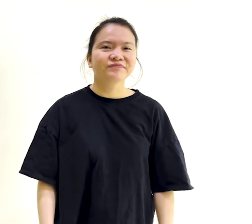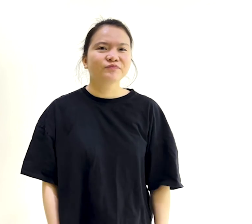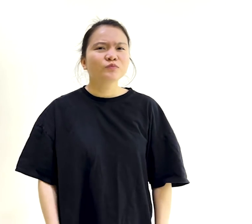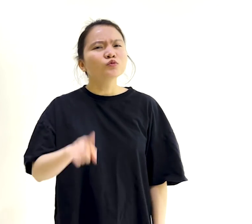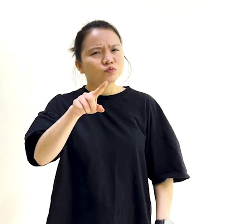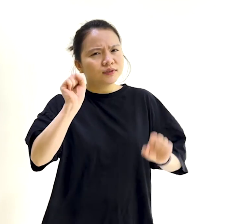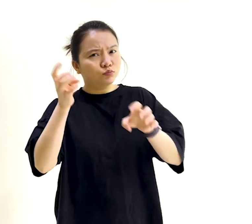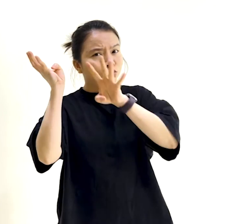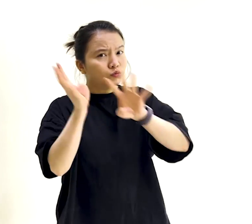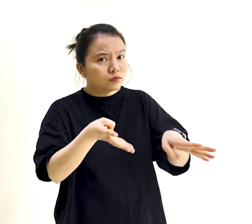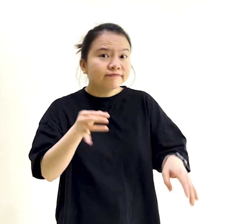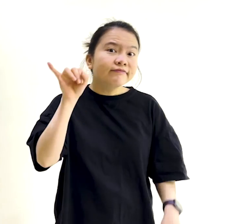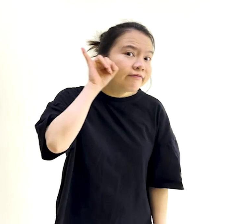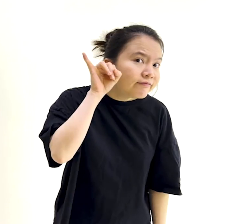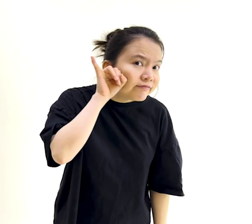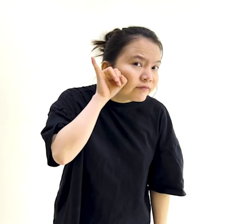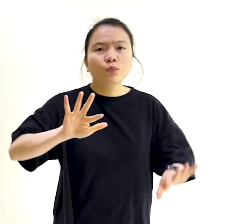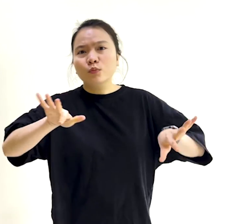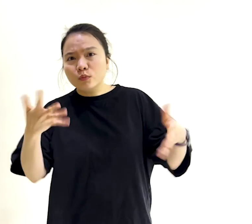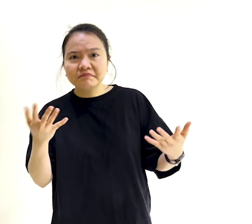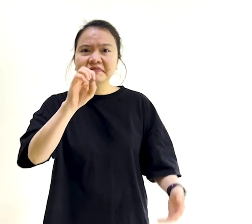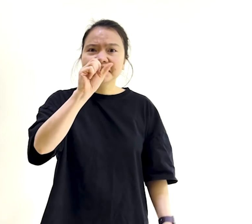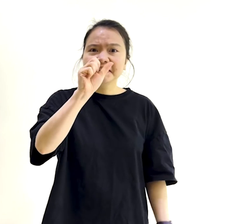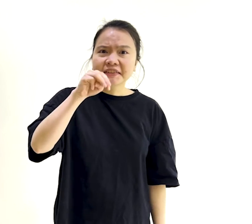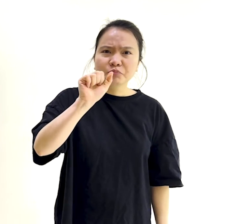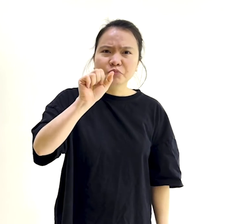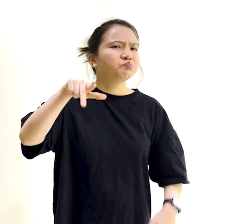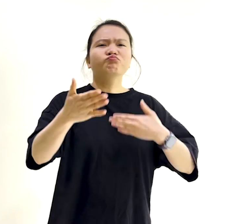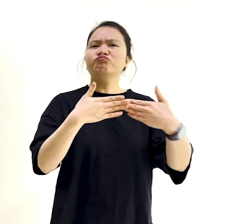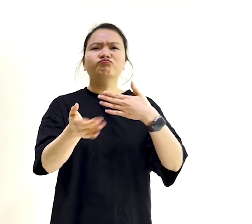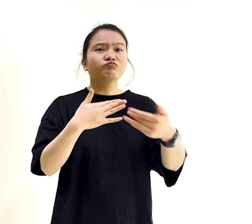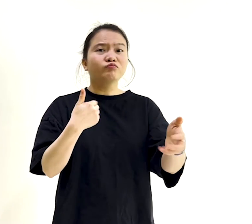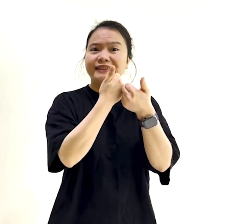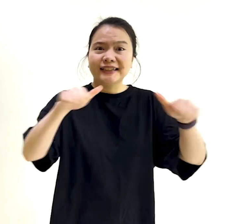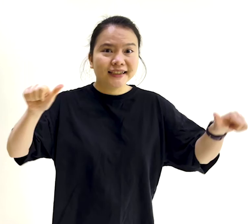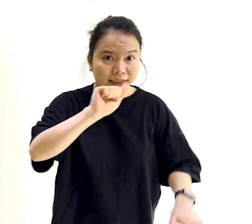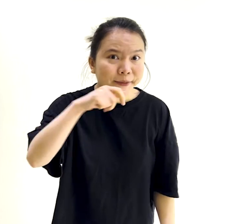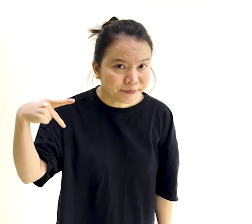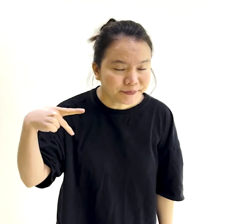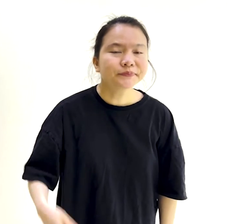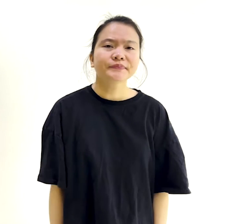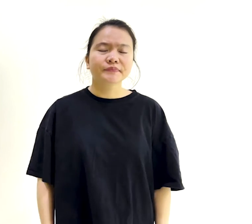You can download the app from either the AppStore (iOS: iPhone) or GooglePlayStore (Android: Samsung). This is what it looks like.